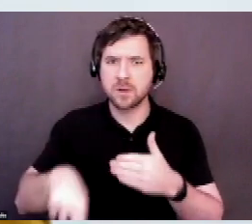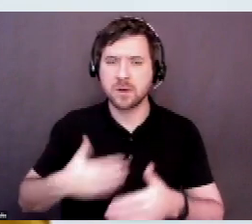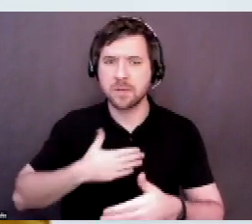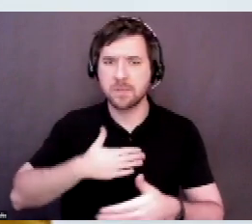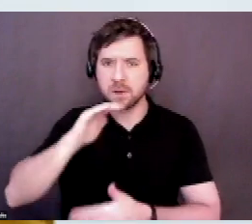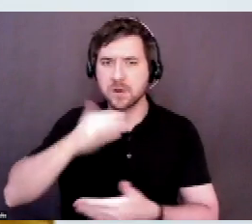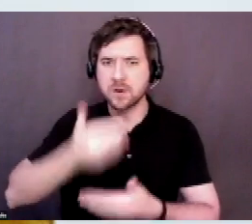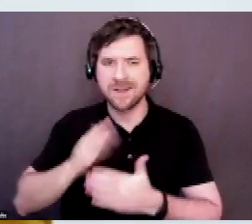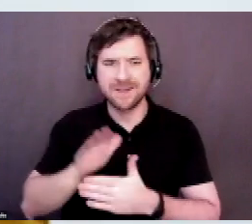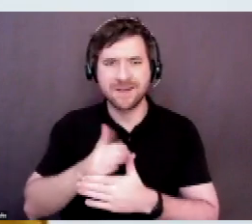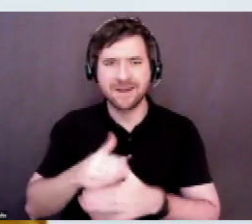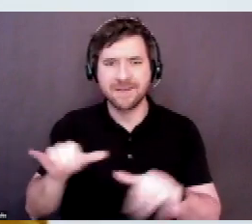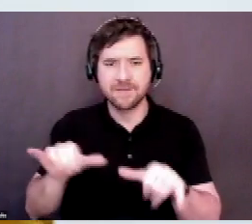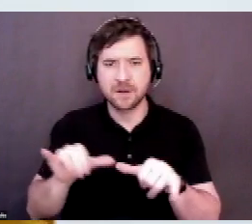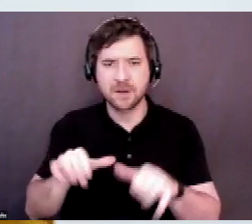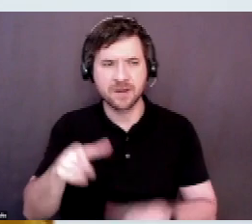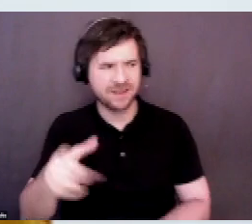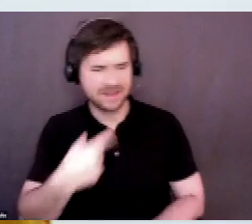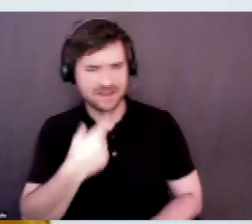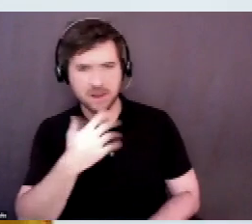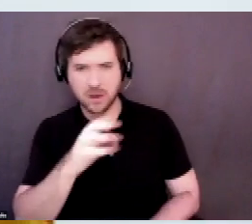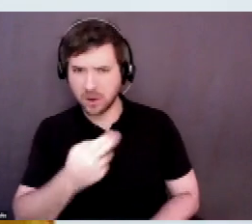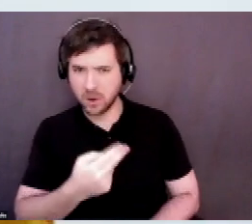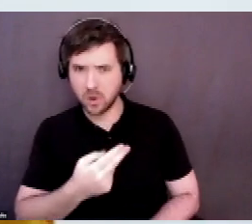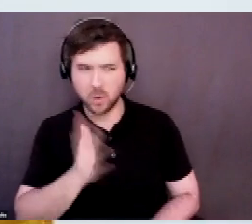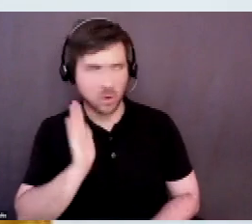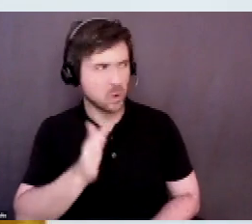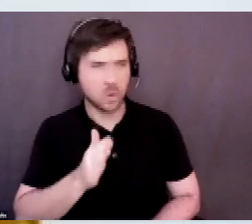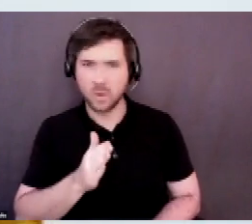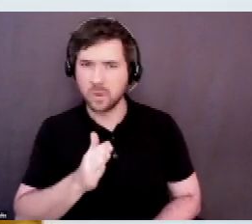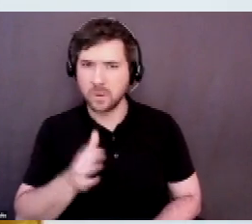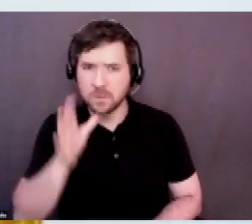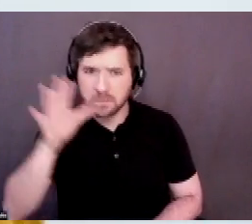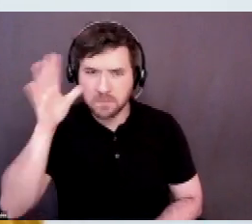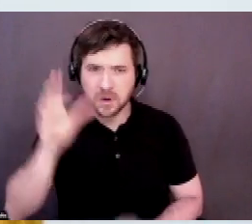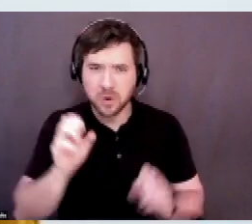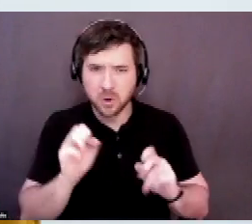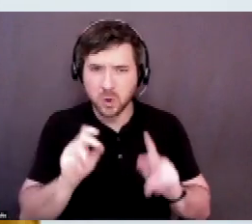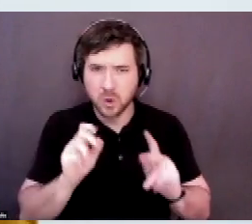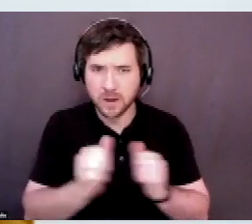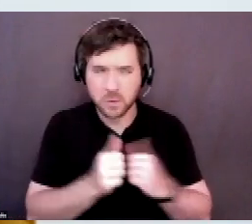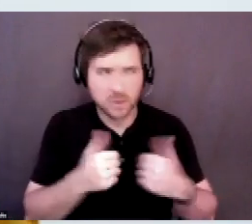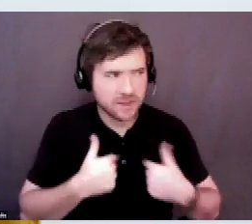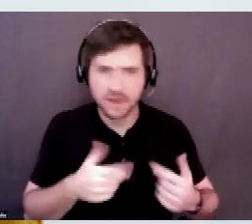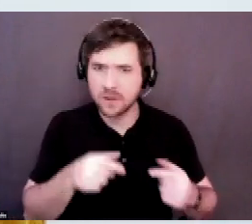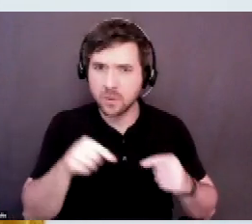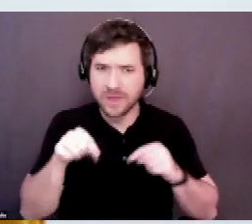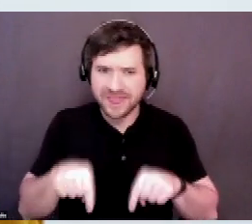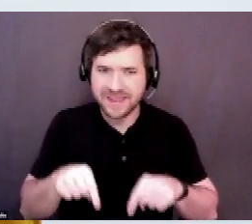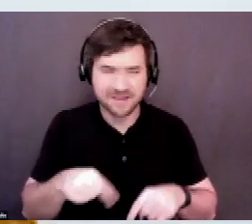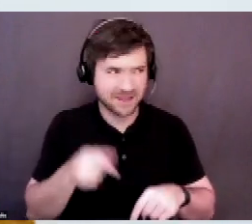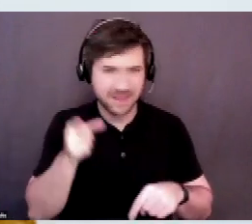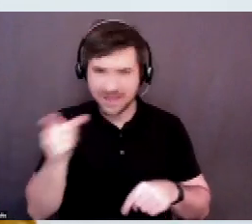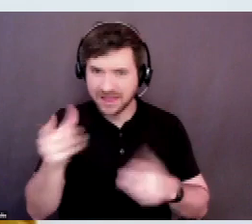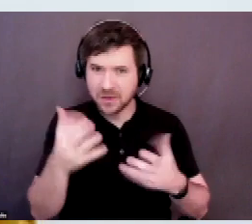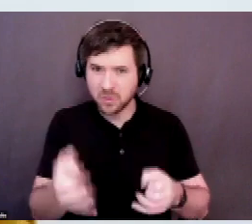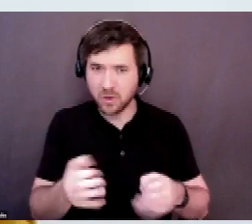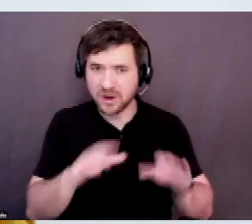oh, are the parents going to be okay with this? Are you sure you do they want a child like them? And so for us, it was